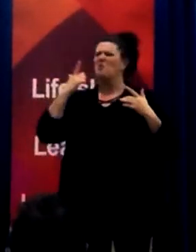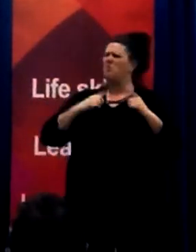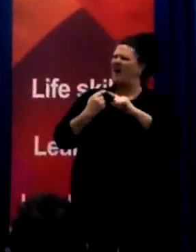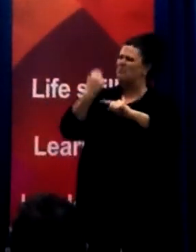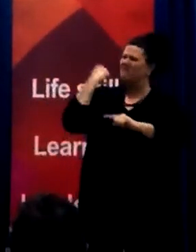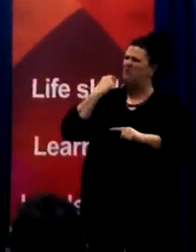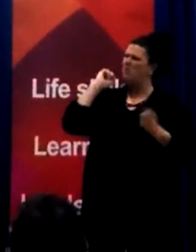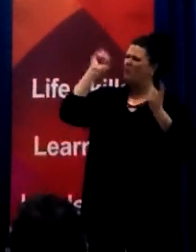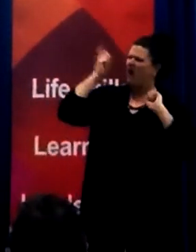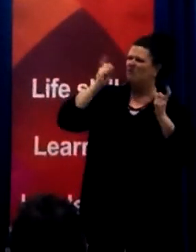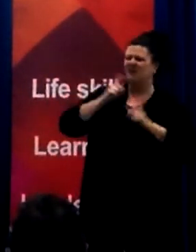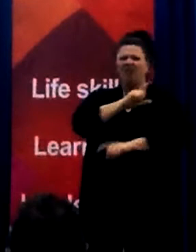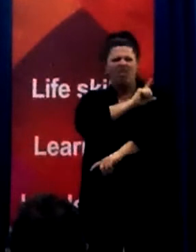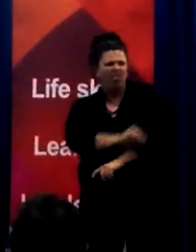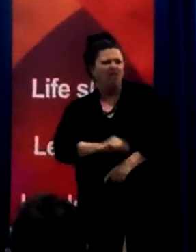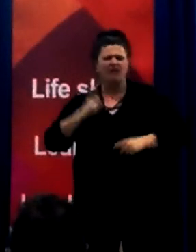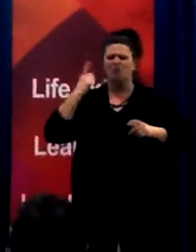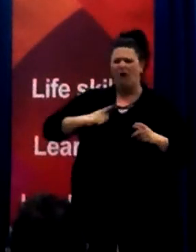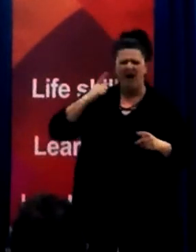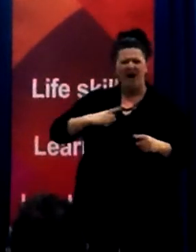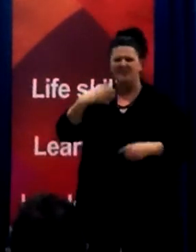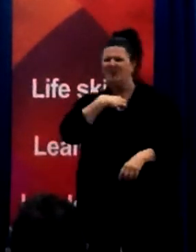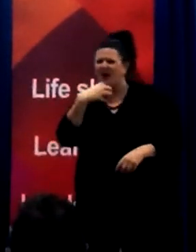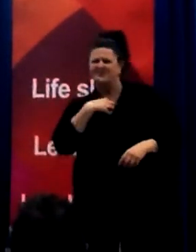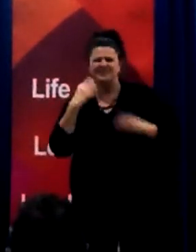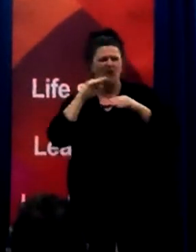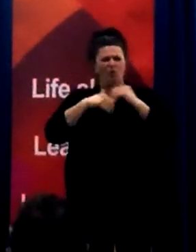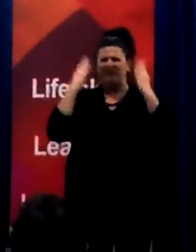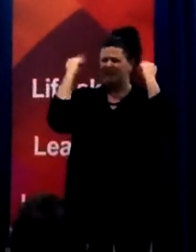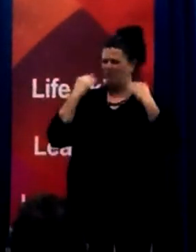Why was it so important that I had to hide the fact I have a hearing loss?”